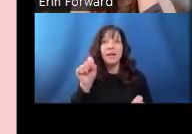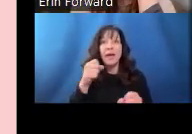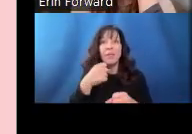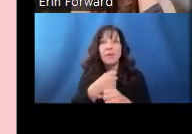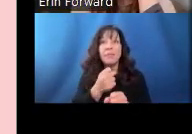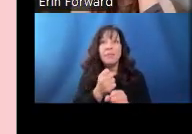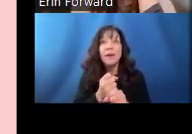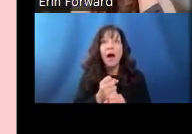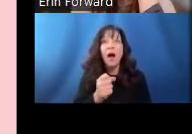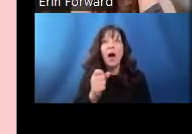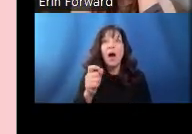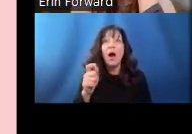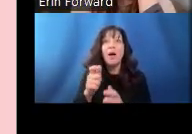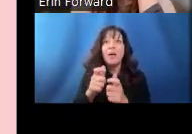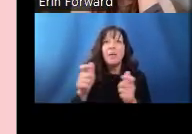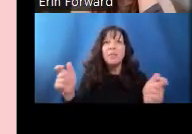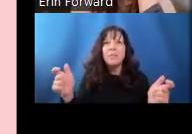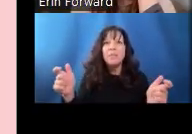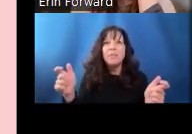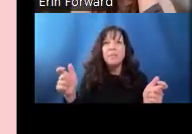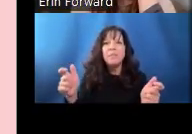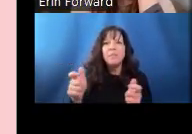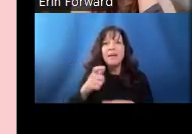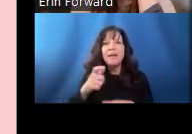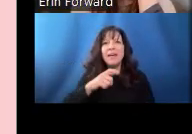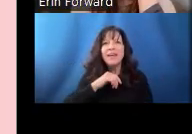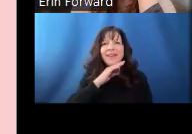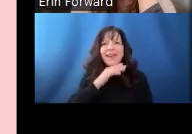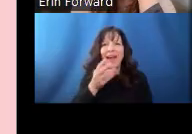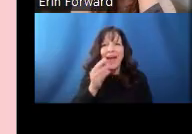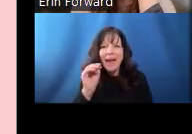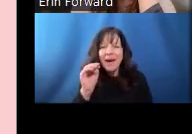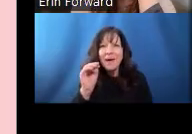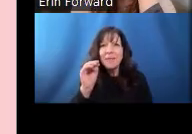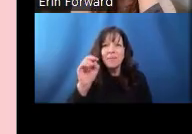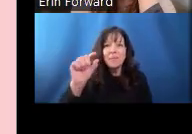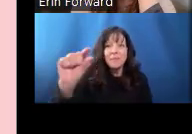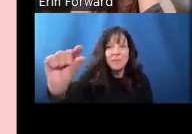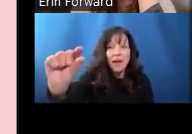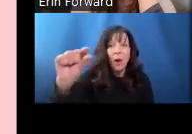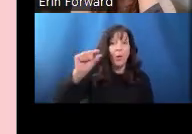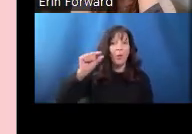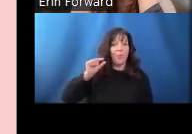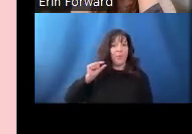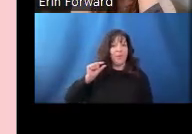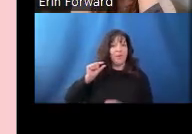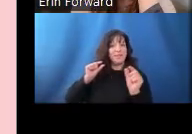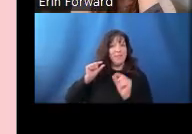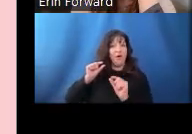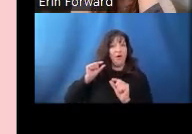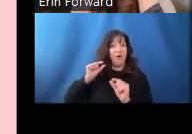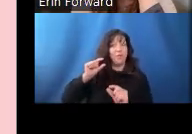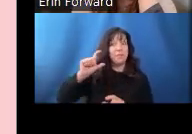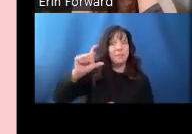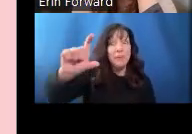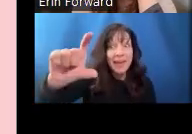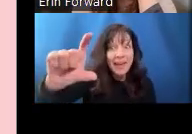Oh, where is it? It's a giant ham. Oh, tiny ham. Me too. Giant